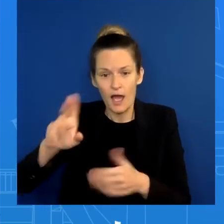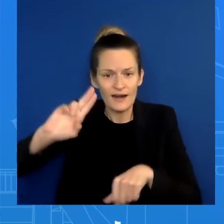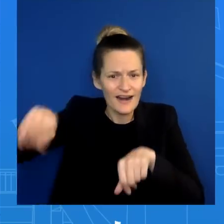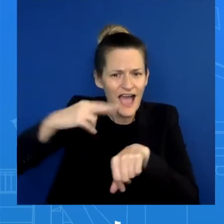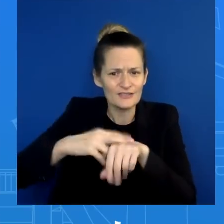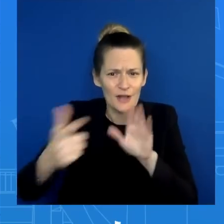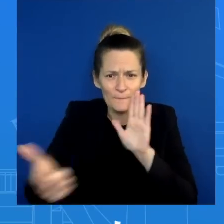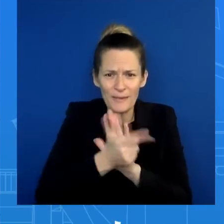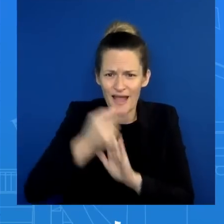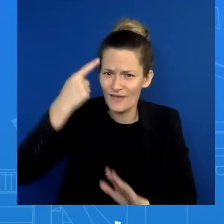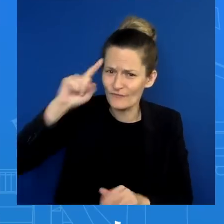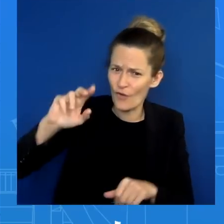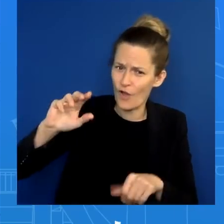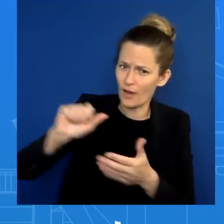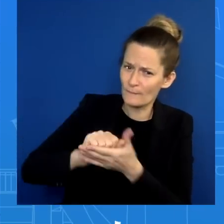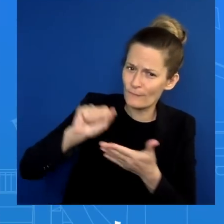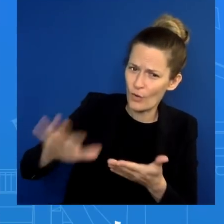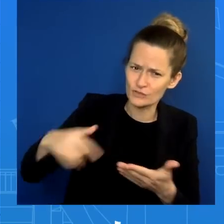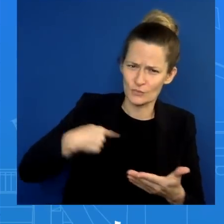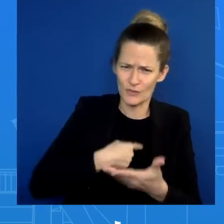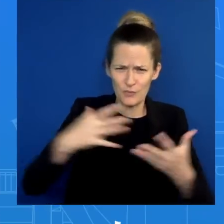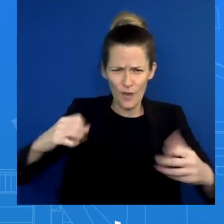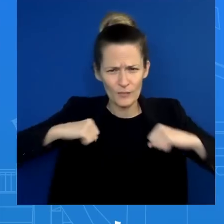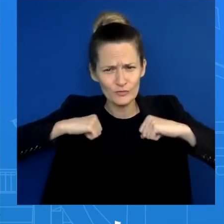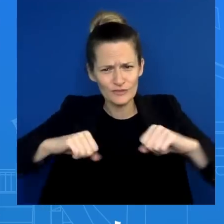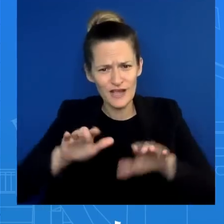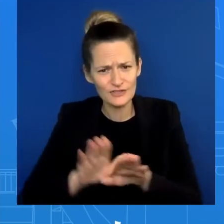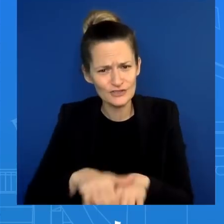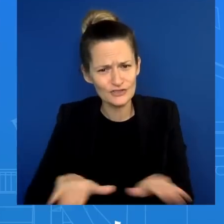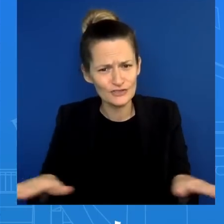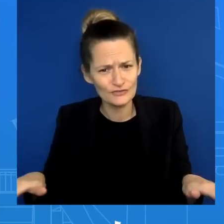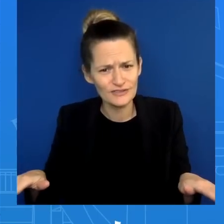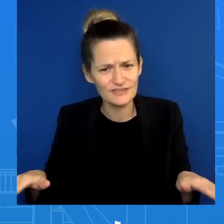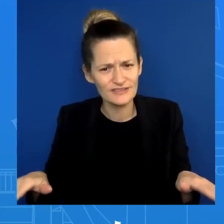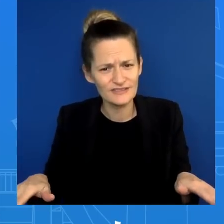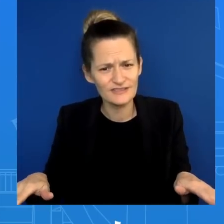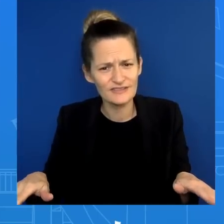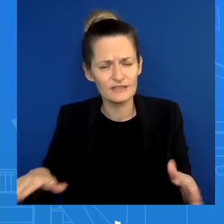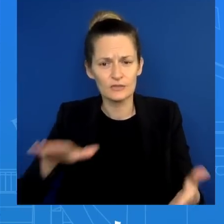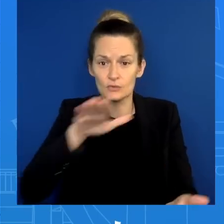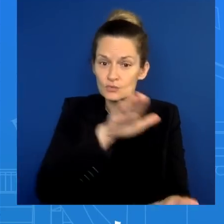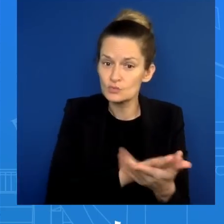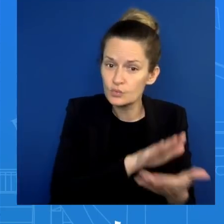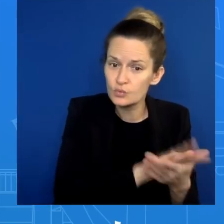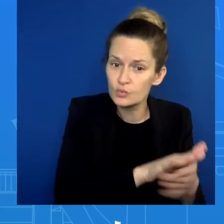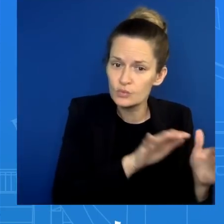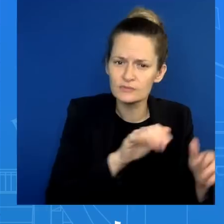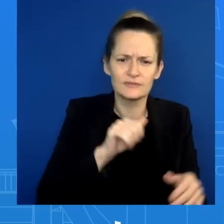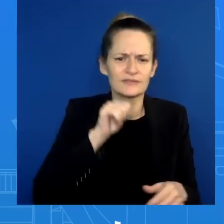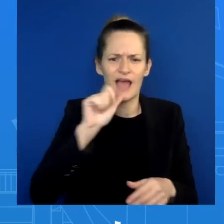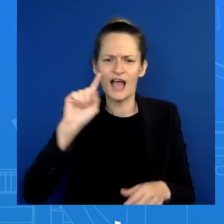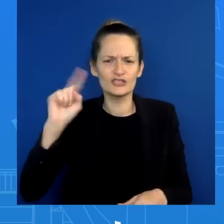nor as we've seen from the Republicans and the right to vote and have that vote counted,